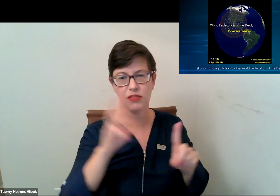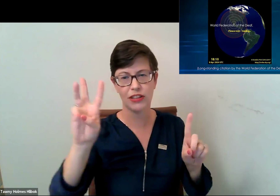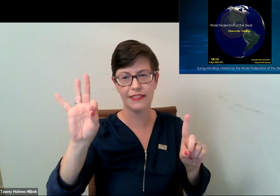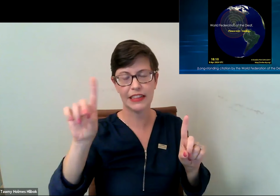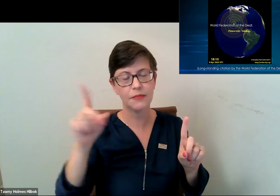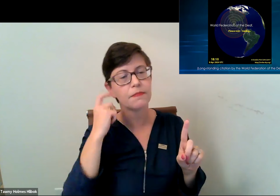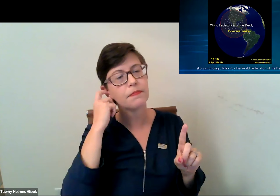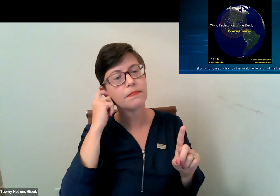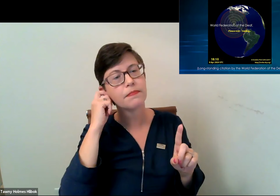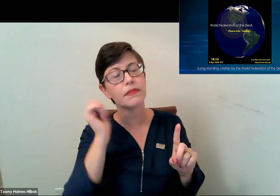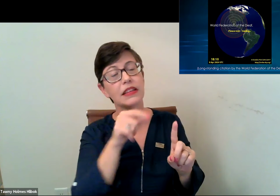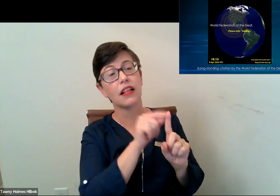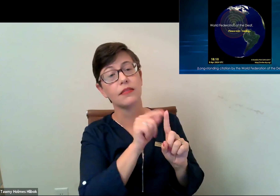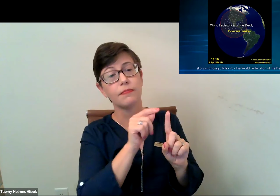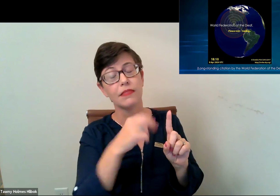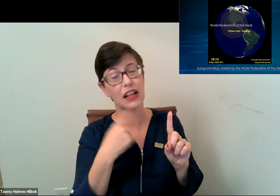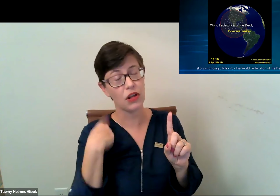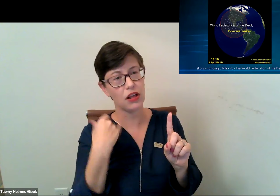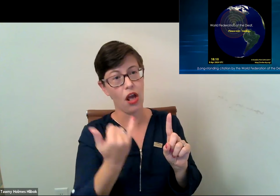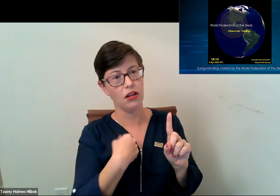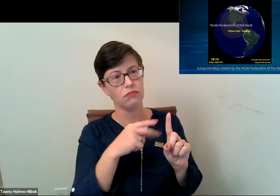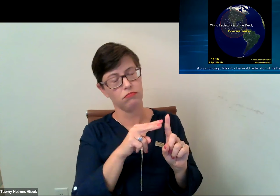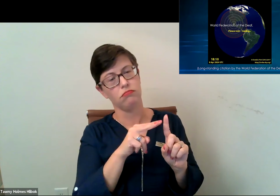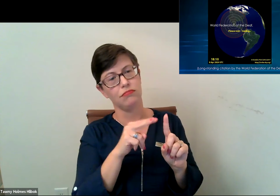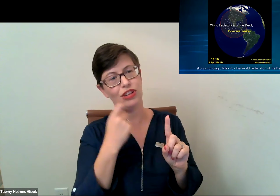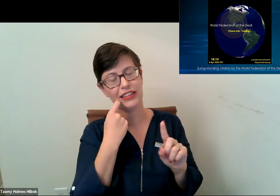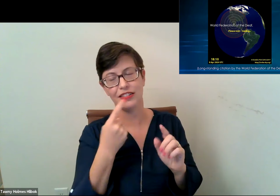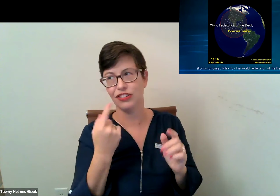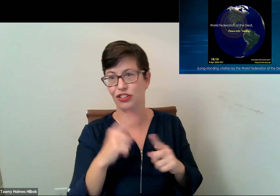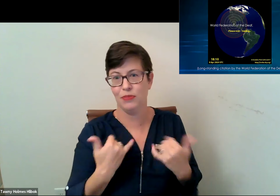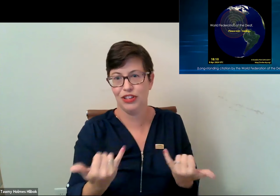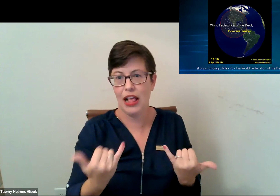and this continued this was cited, but it continues to be true today.